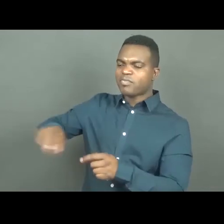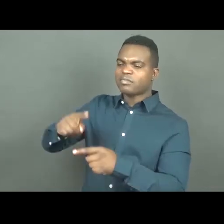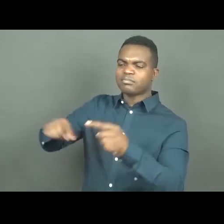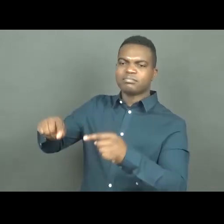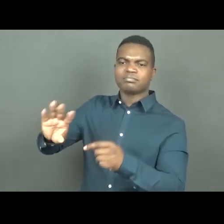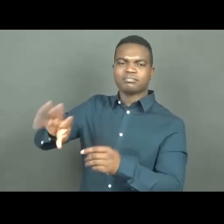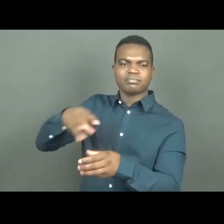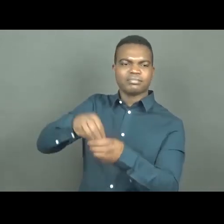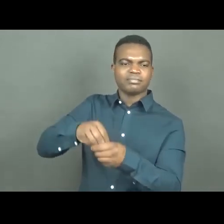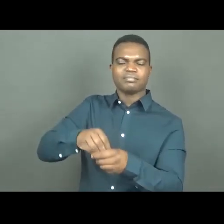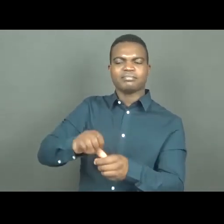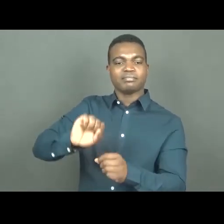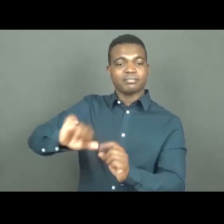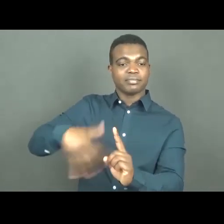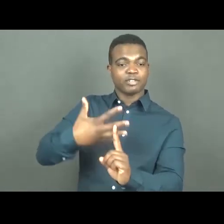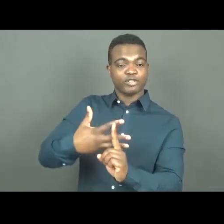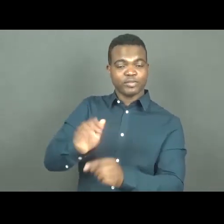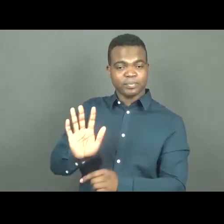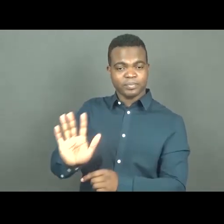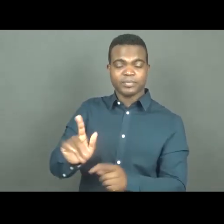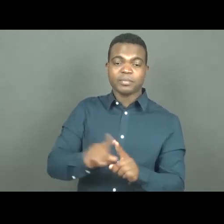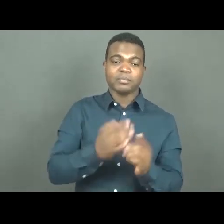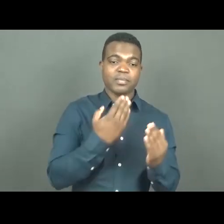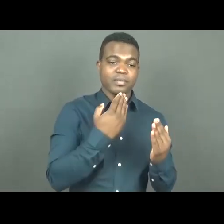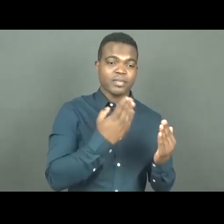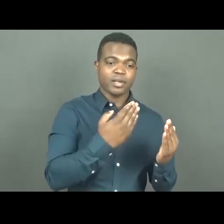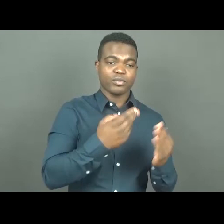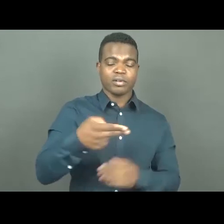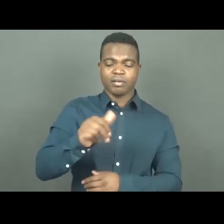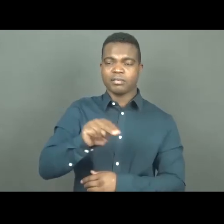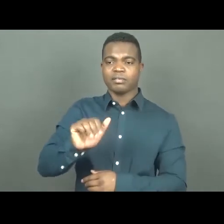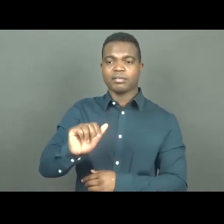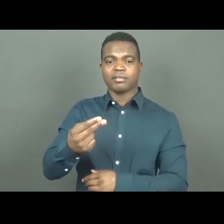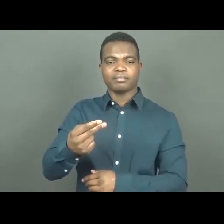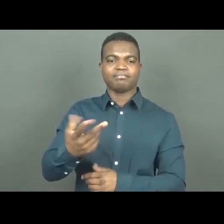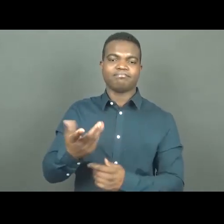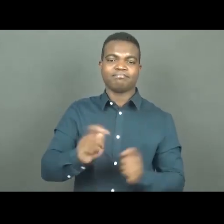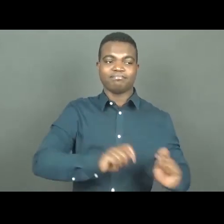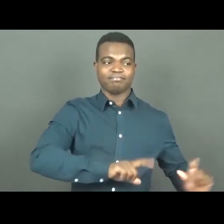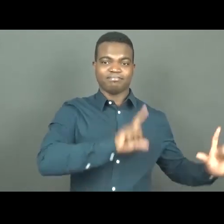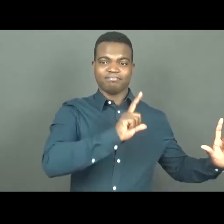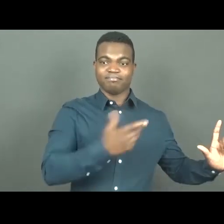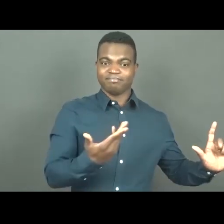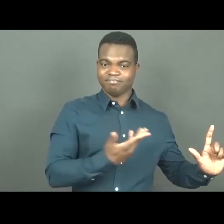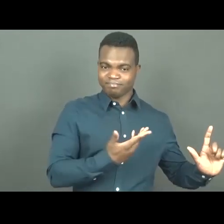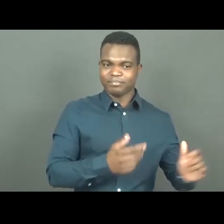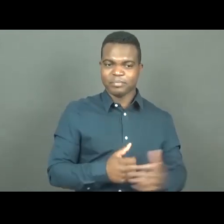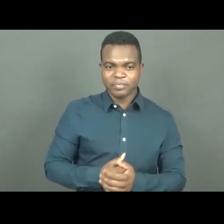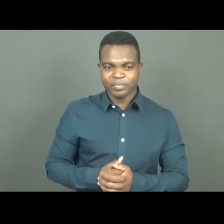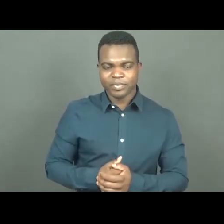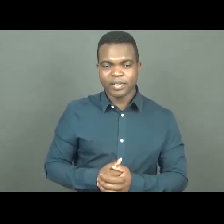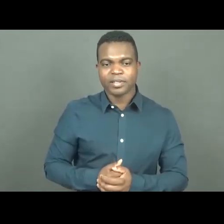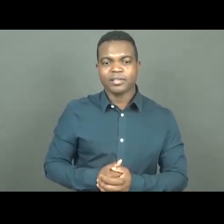to look after our membership, was first for us to school ourselves what is the WGSS 6 that is